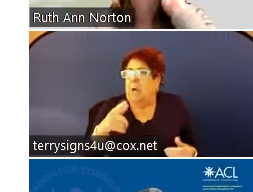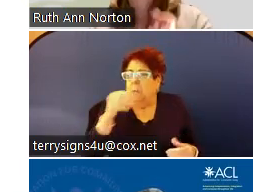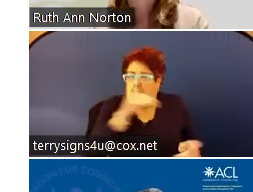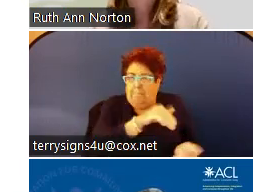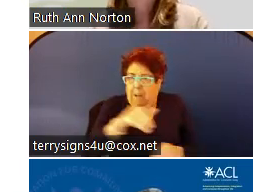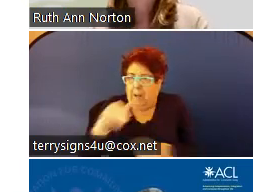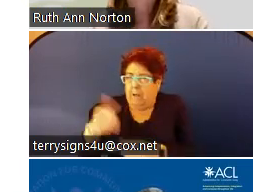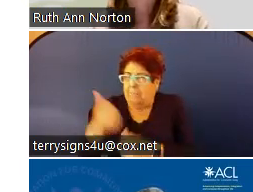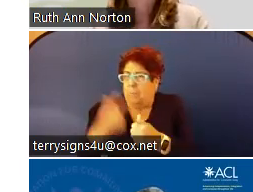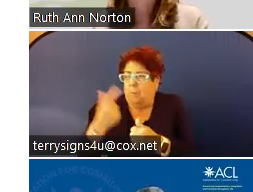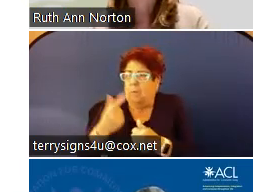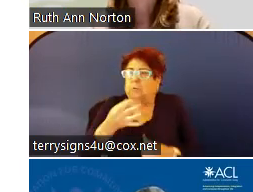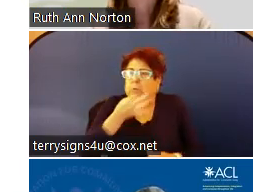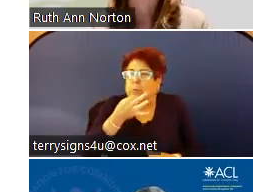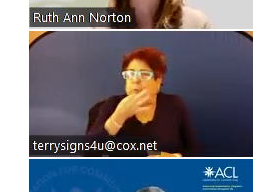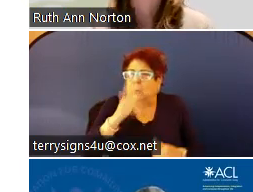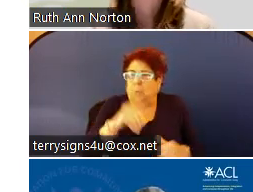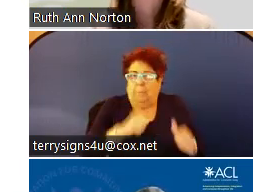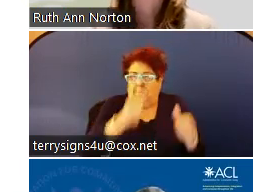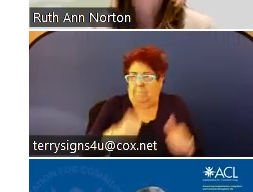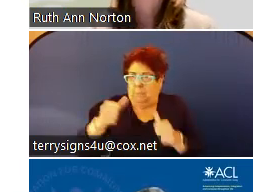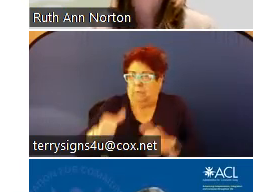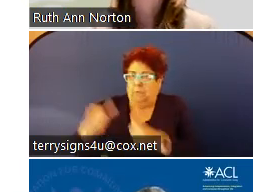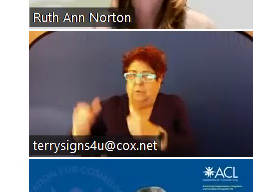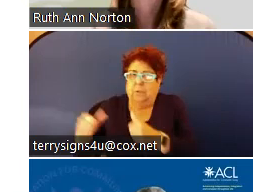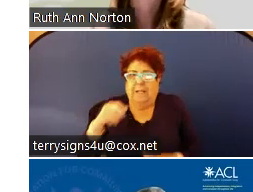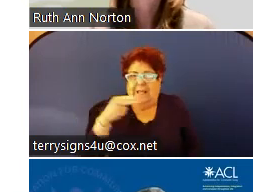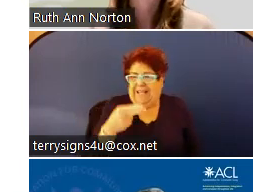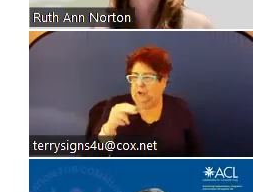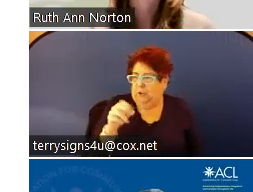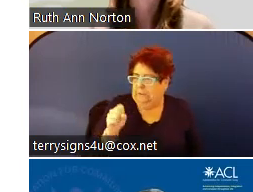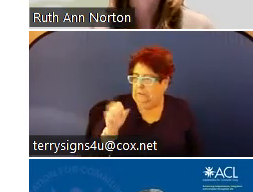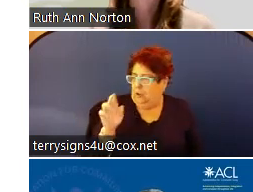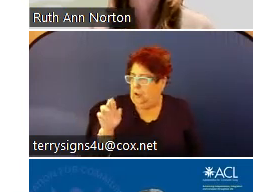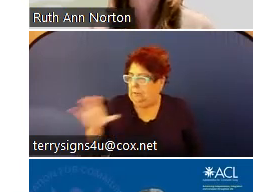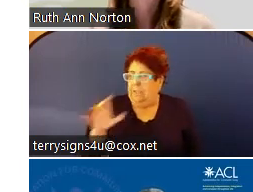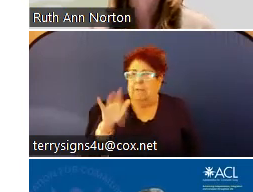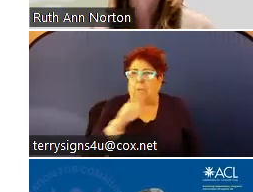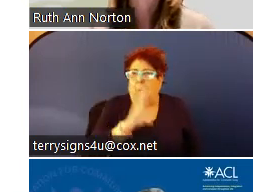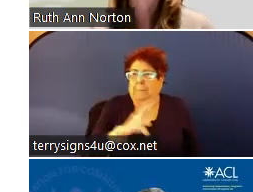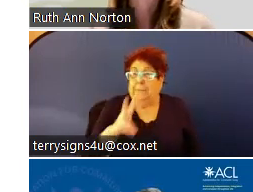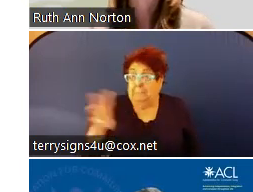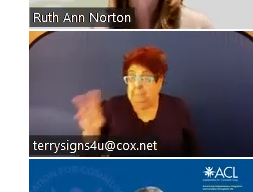of this webinar and the slides on the HSRC website and in the meantime, please visit